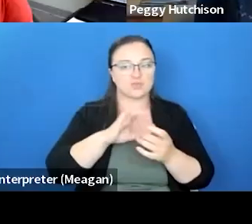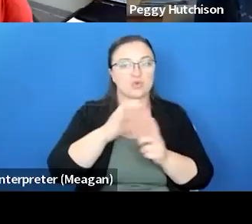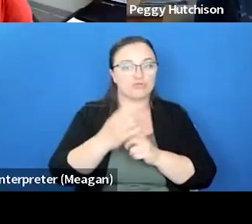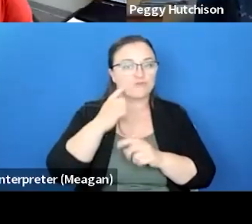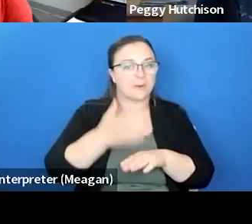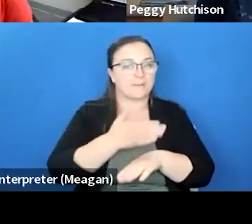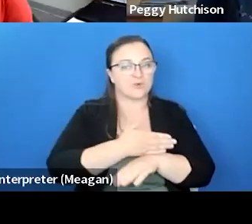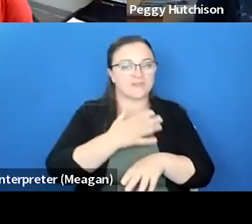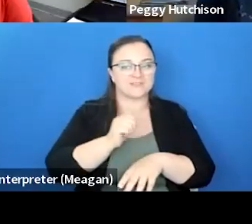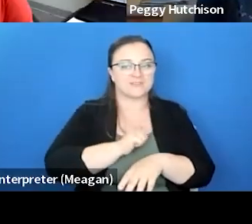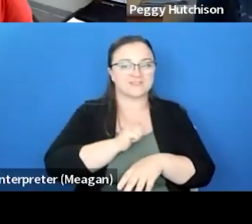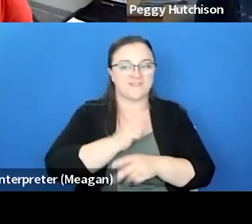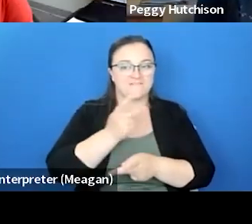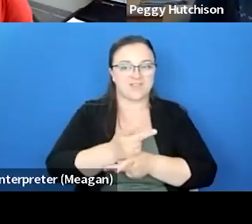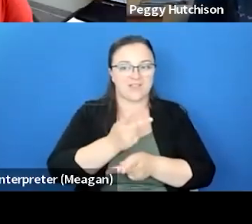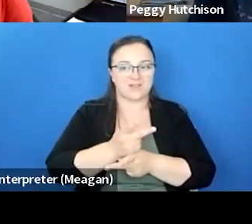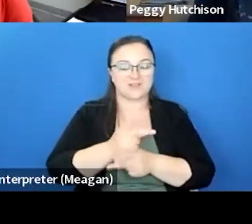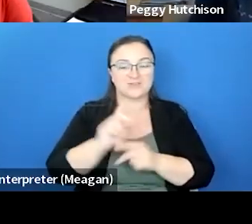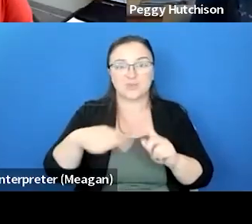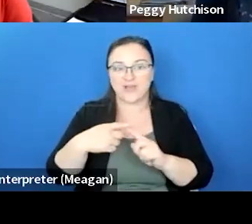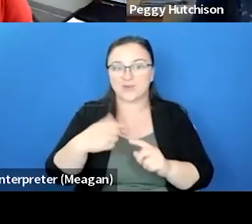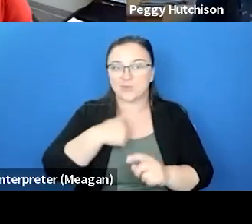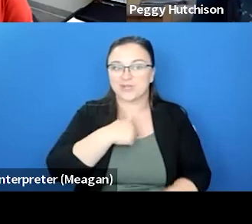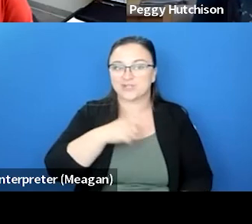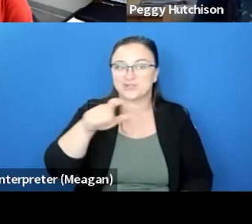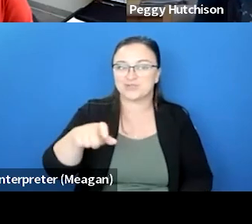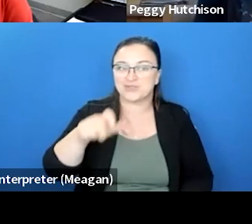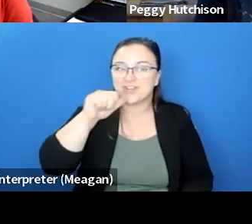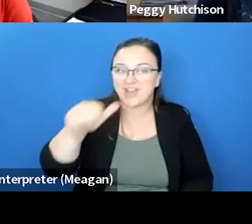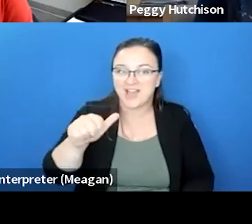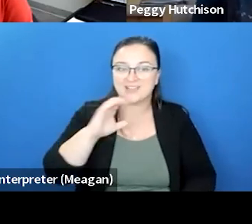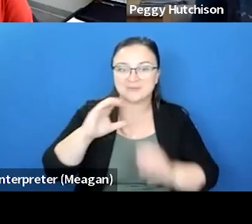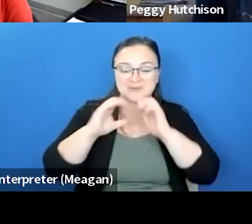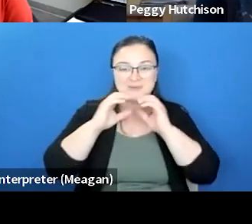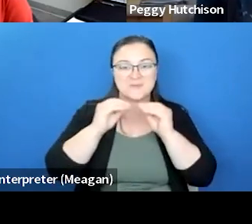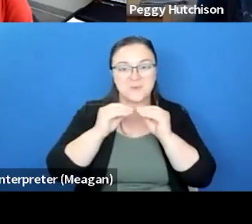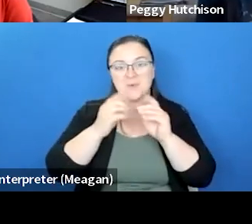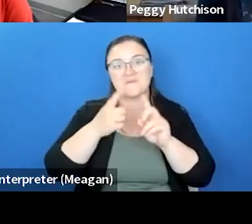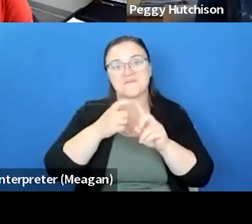is also when not to communicate. So more and more from an organizational perspective,